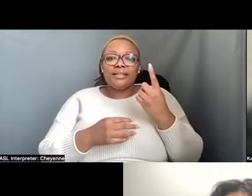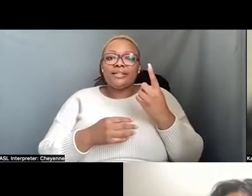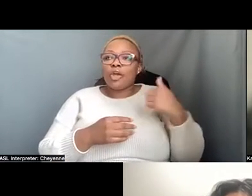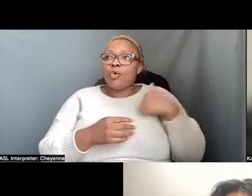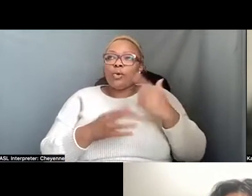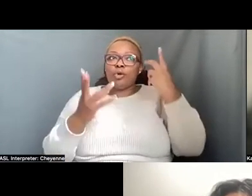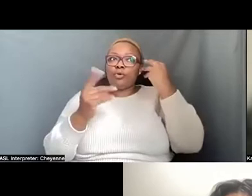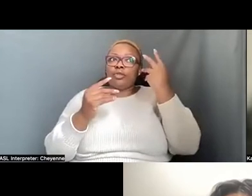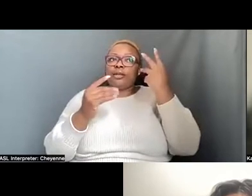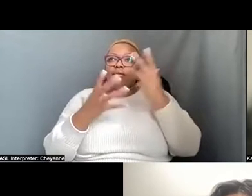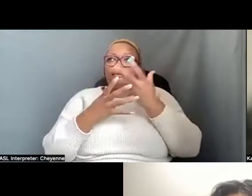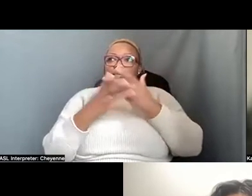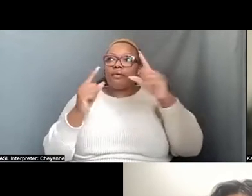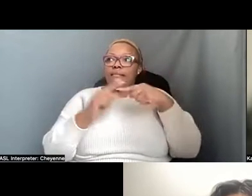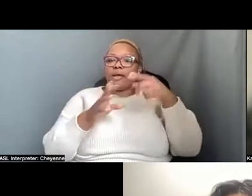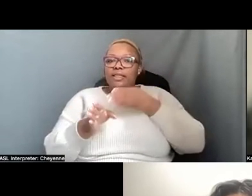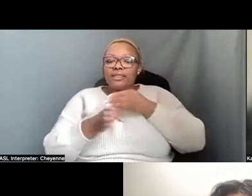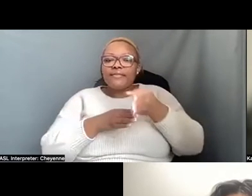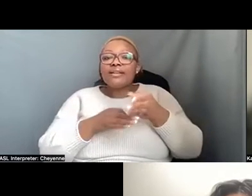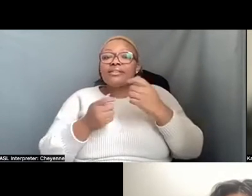So, it is something -- as detailed as possible is great.